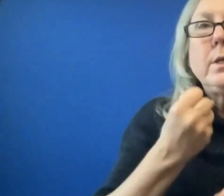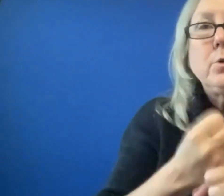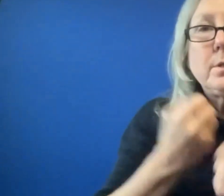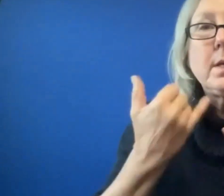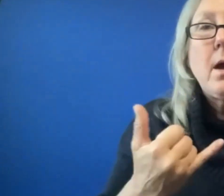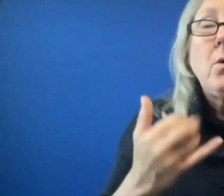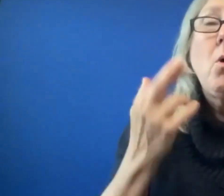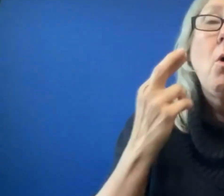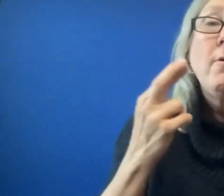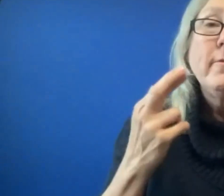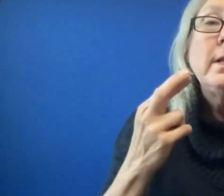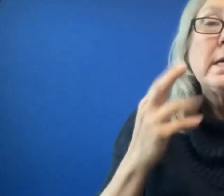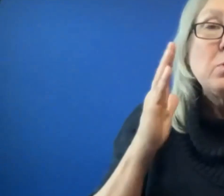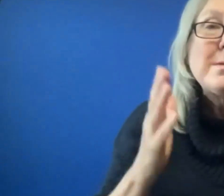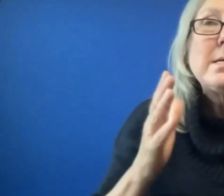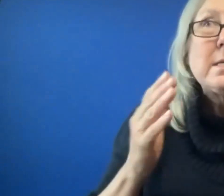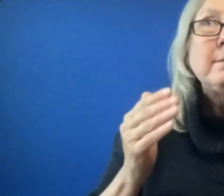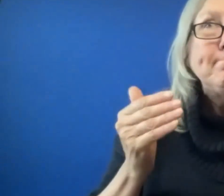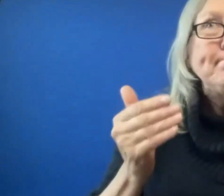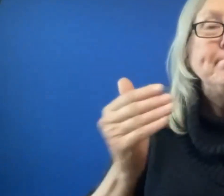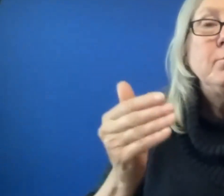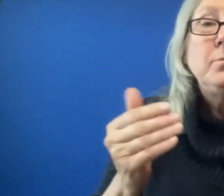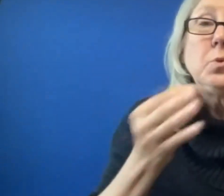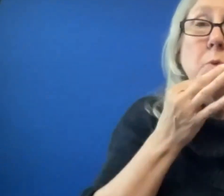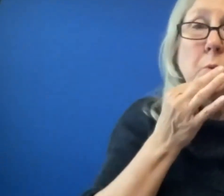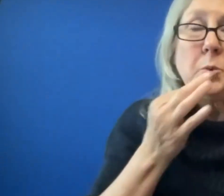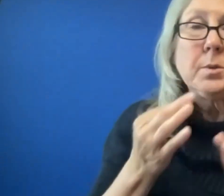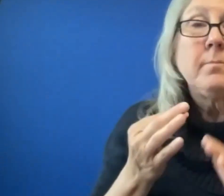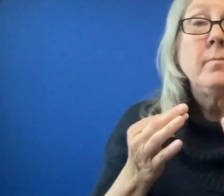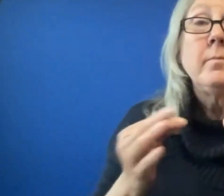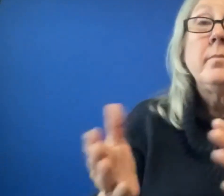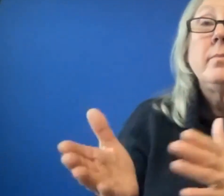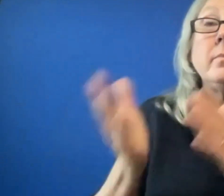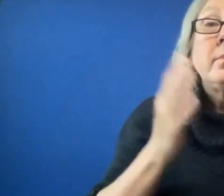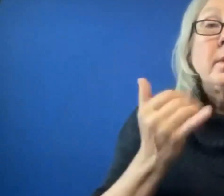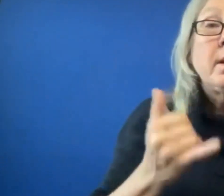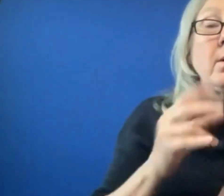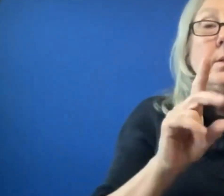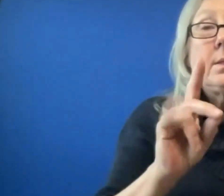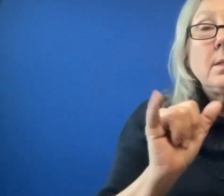we get some movement sometime soon. Now, we're going to hear from Diane Drake and she's going